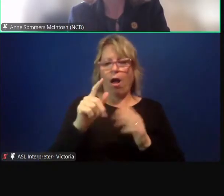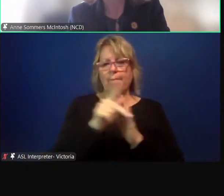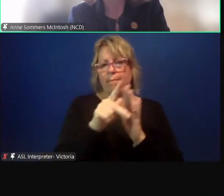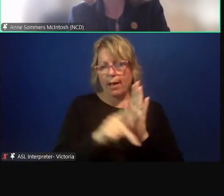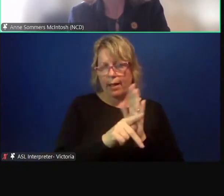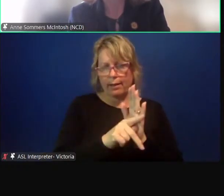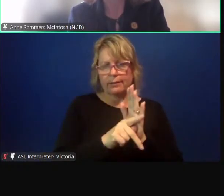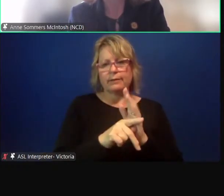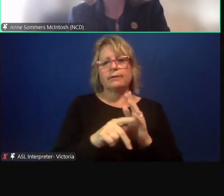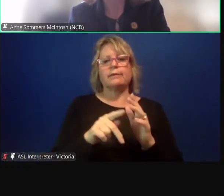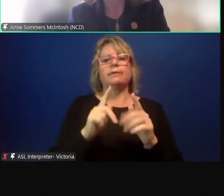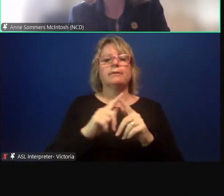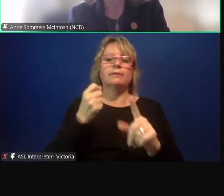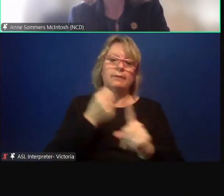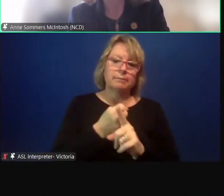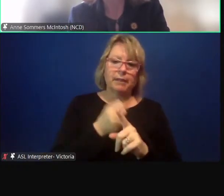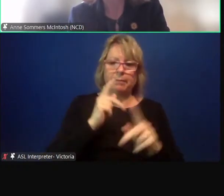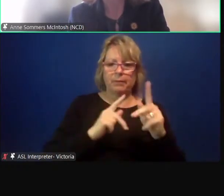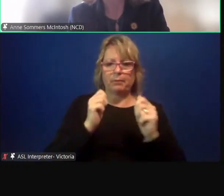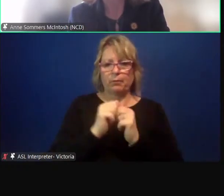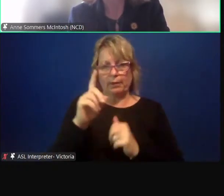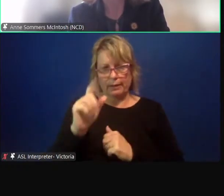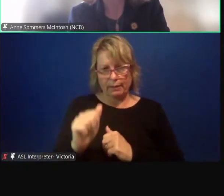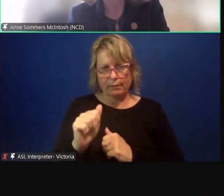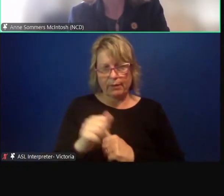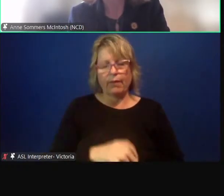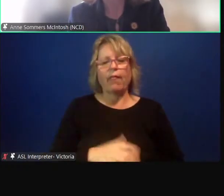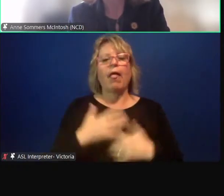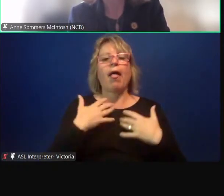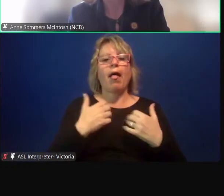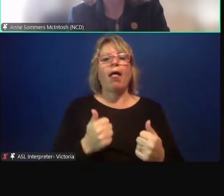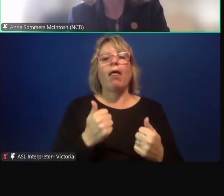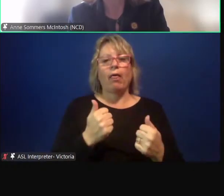impacting people with disabilities. The health and wellbeing of people with disabilities have